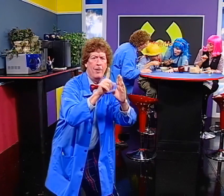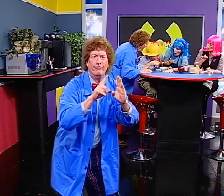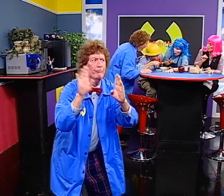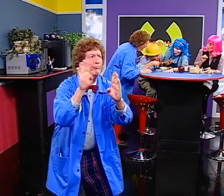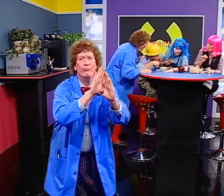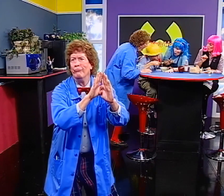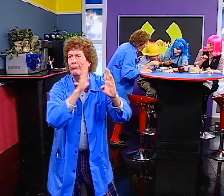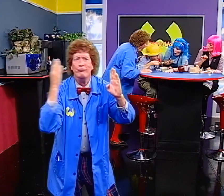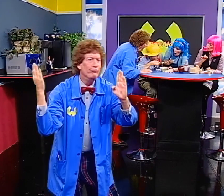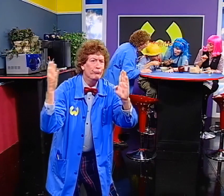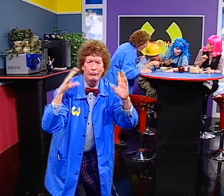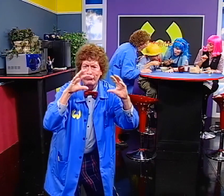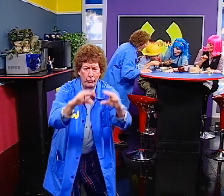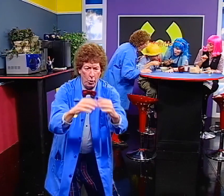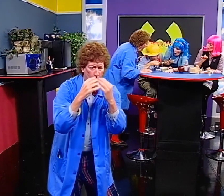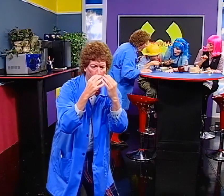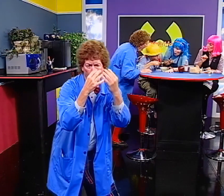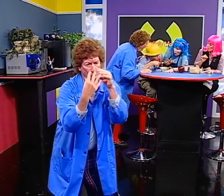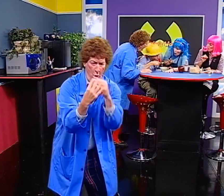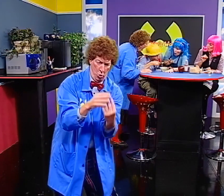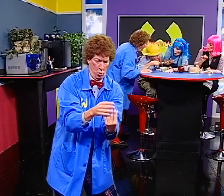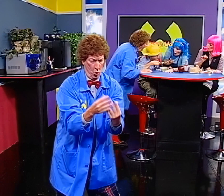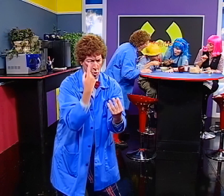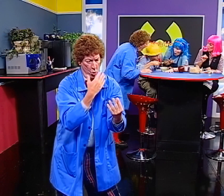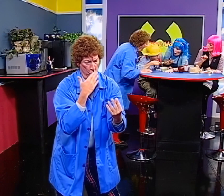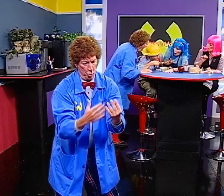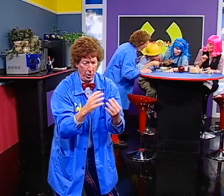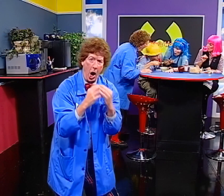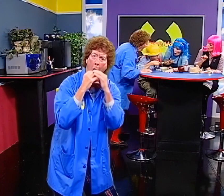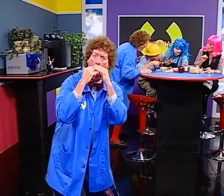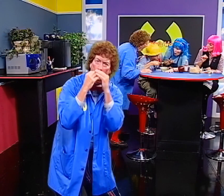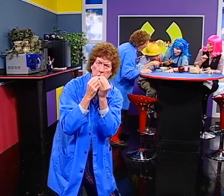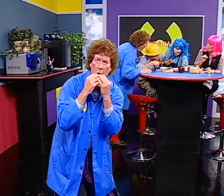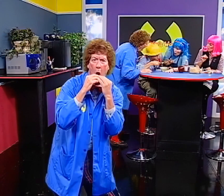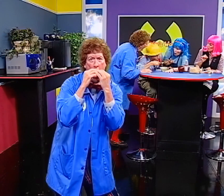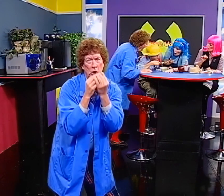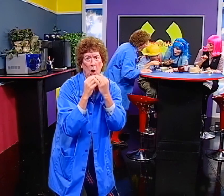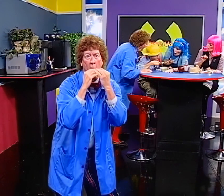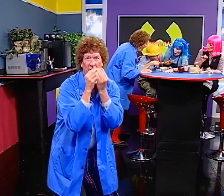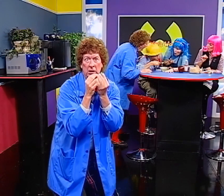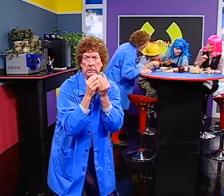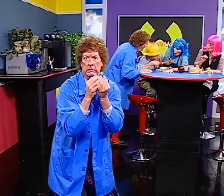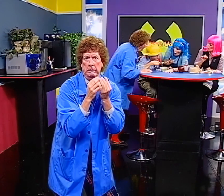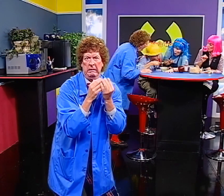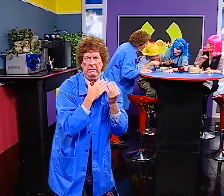BILLY DECIDED TO TRY TO EAT IT FOR LUNCH.